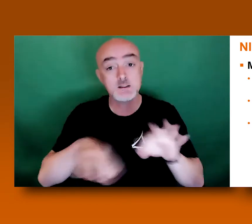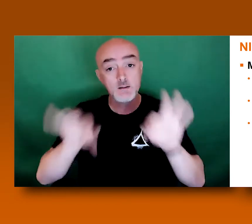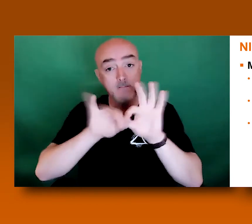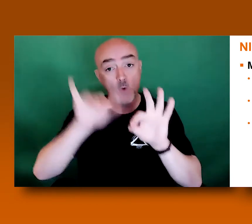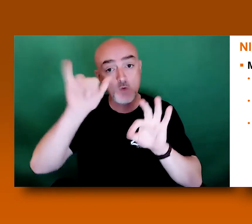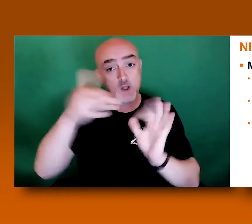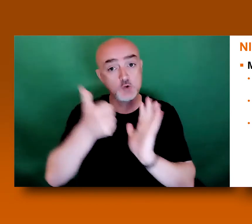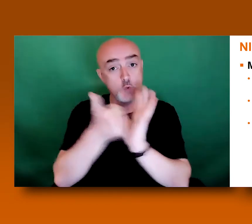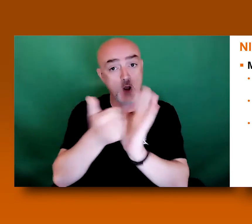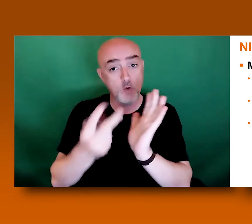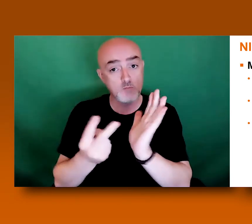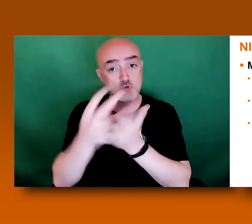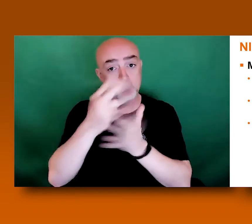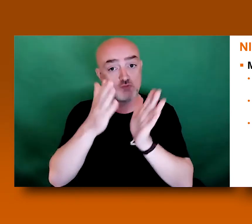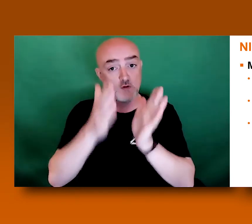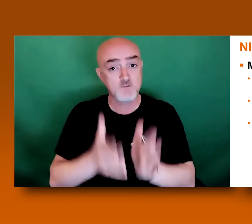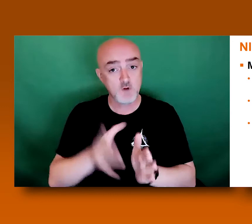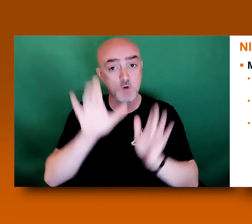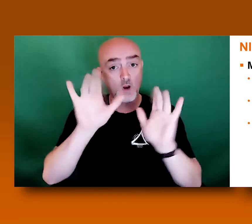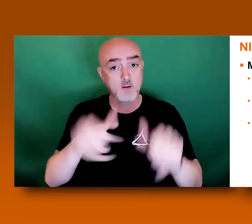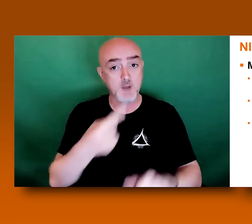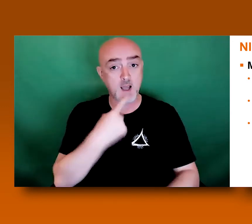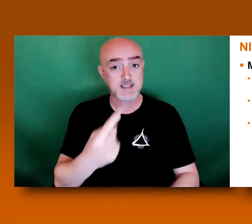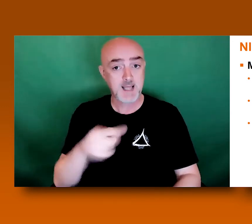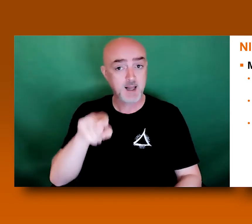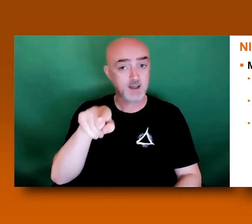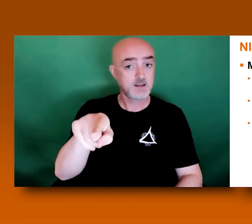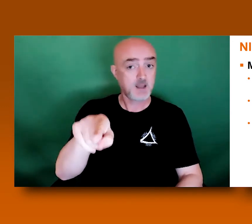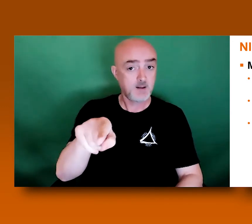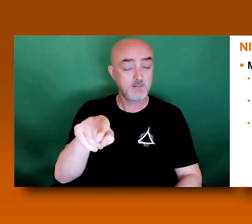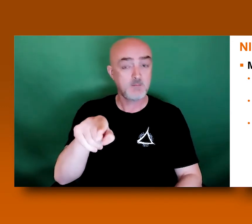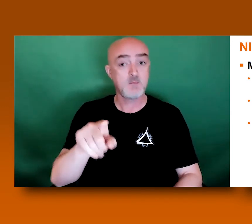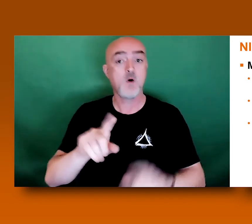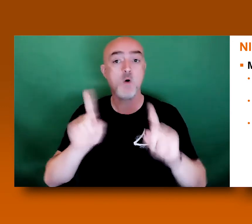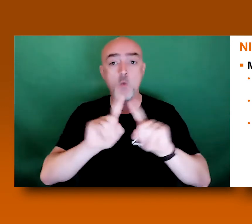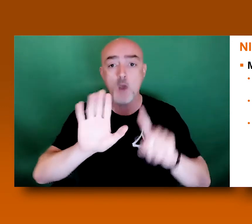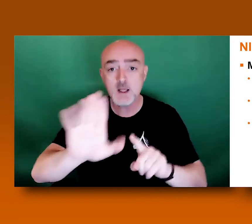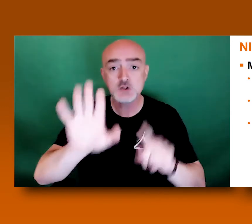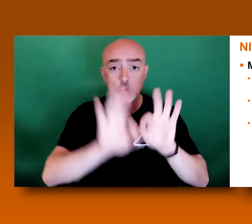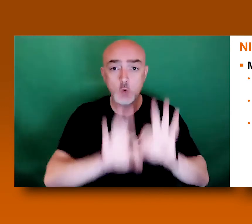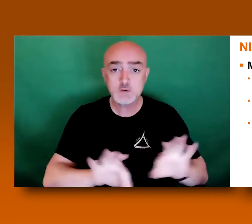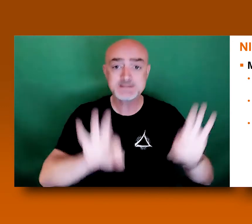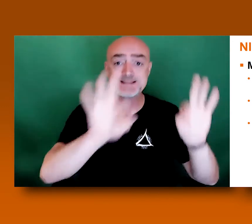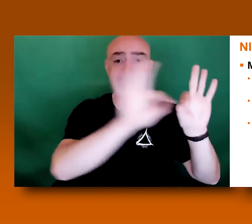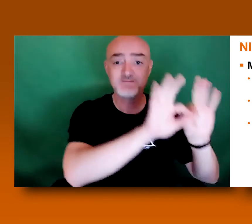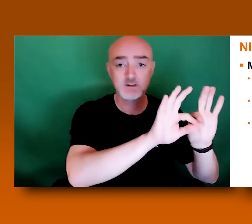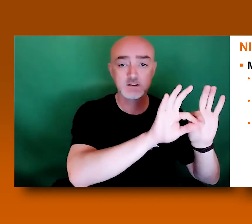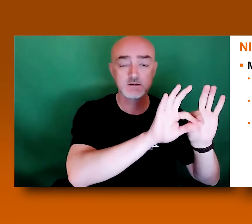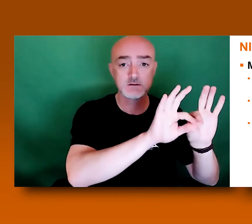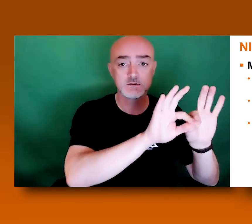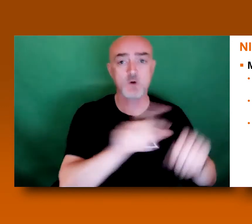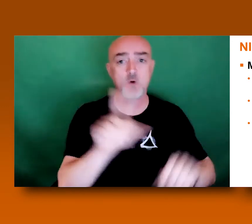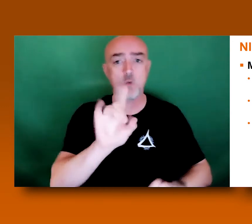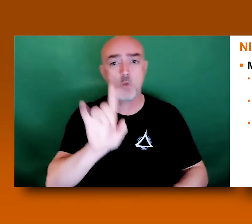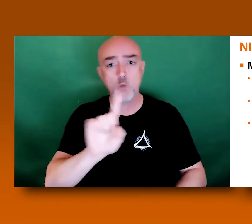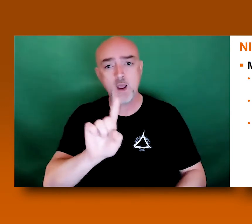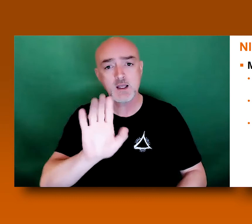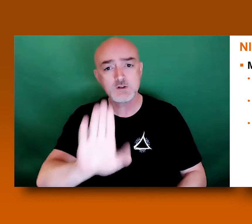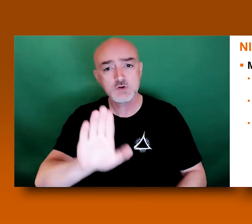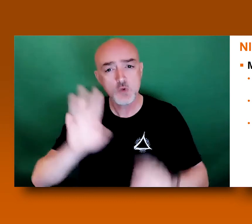It's also so important to help the reviewers by basically telling them where is your significance,